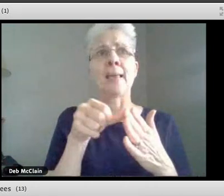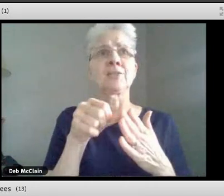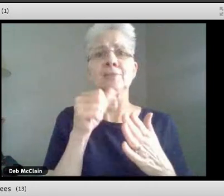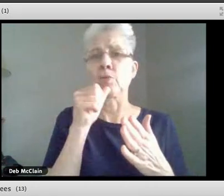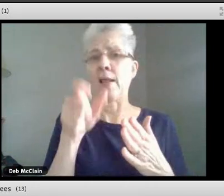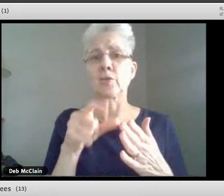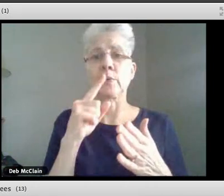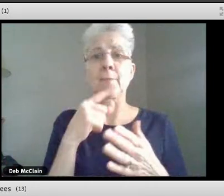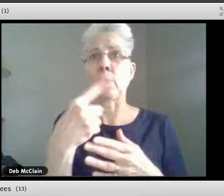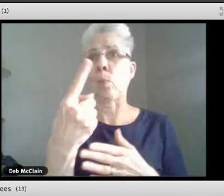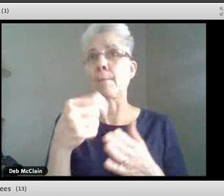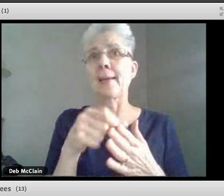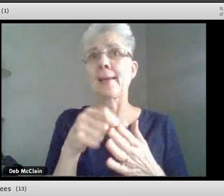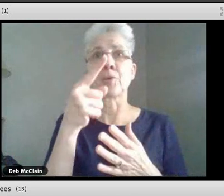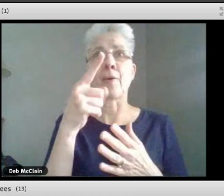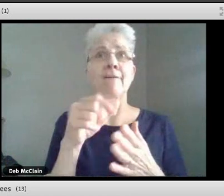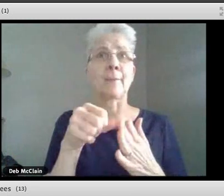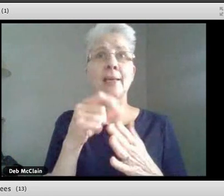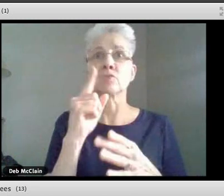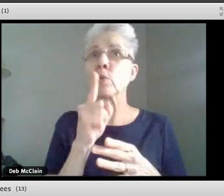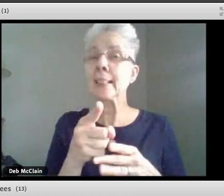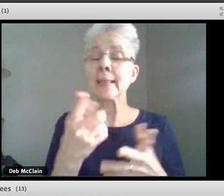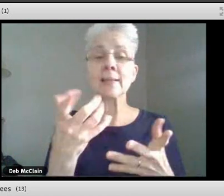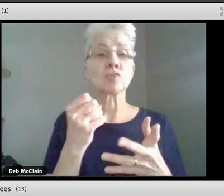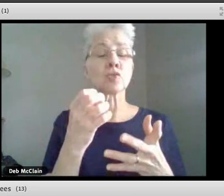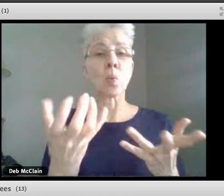So do you guys know if your collection development policy